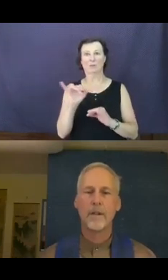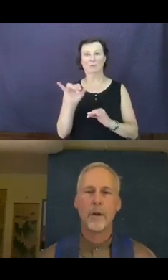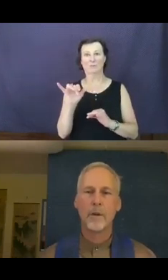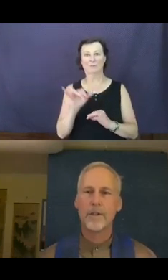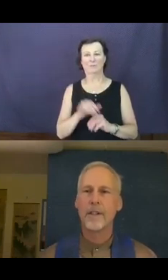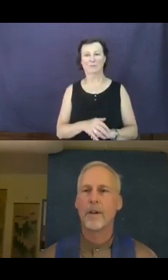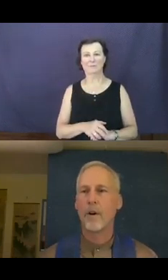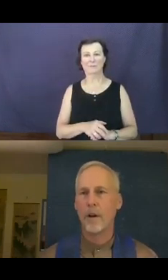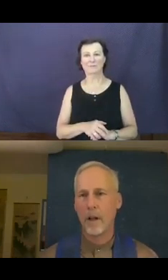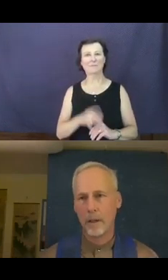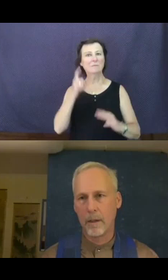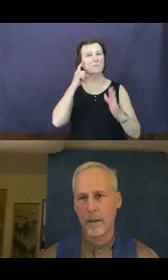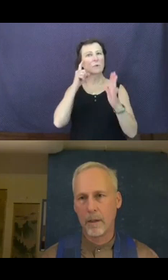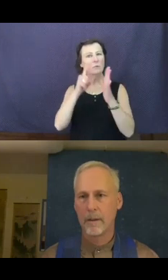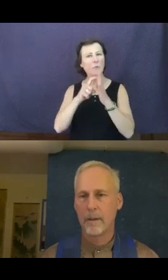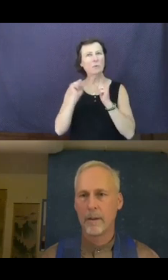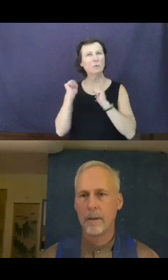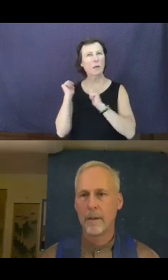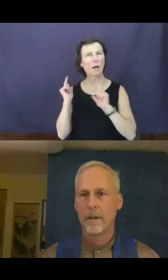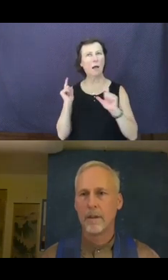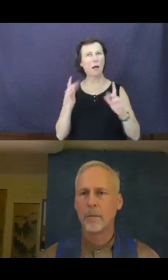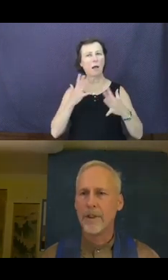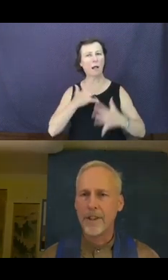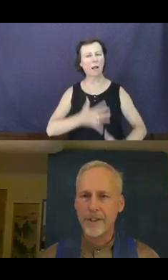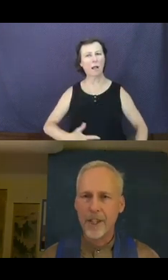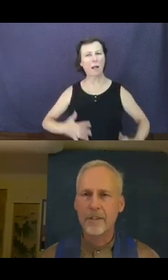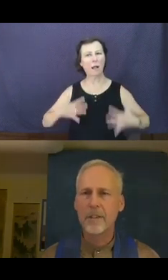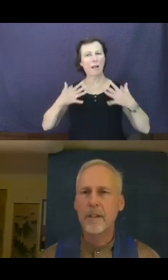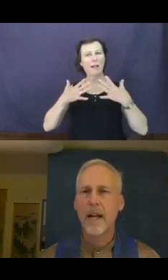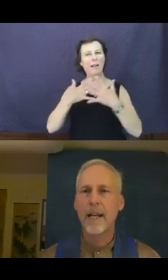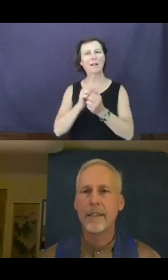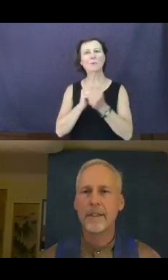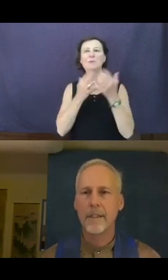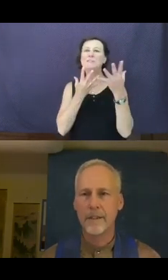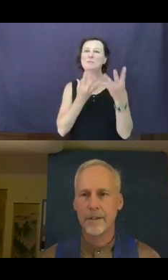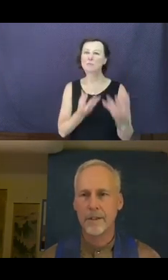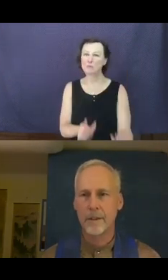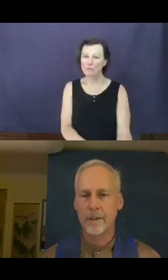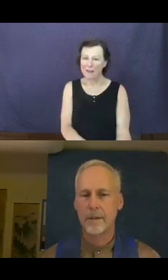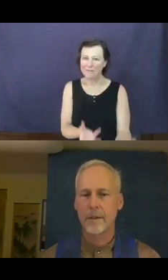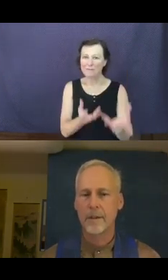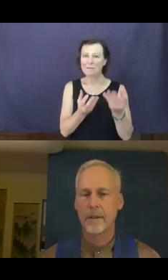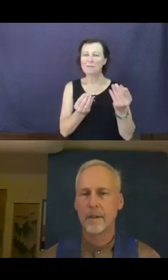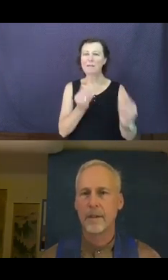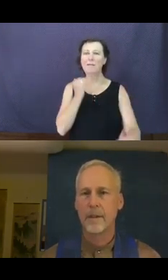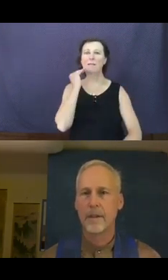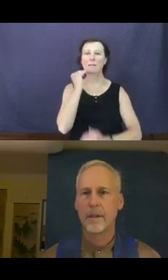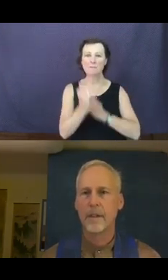Notice it all with gentle kindness.